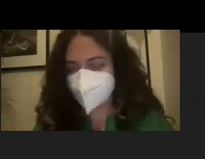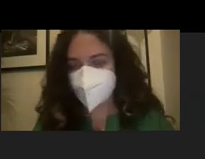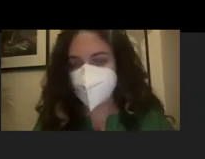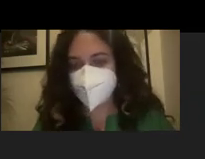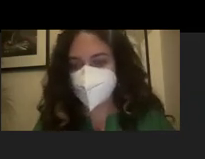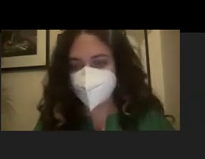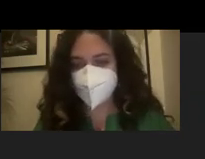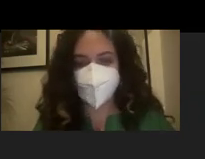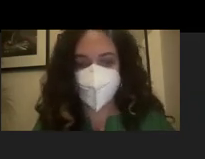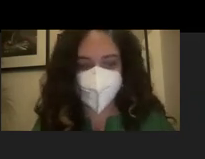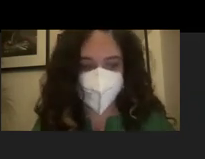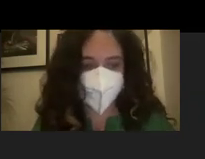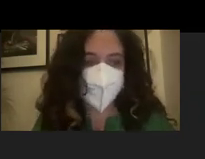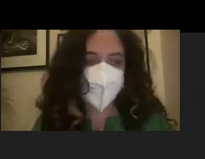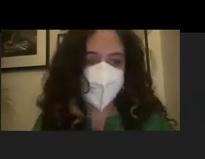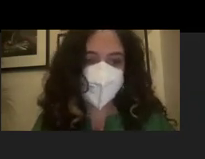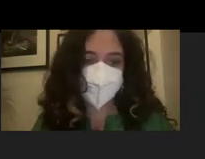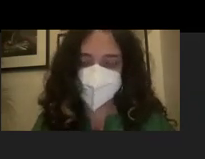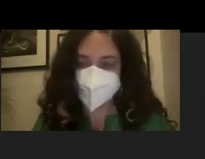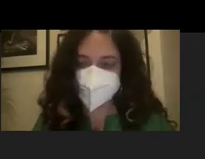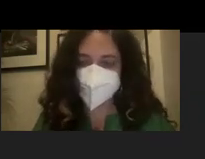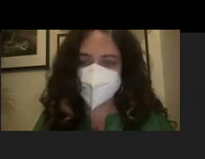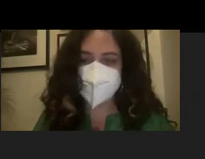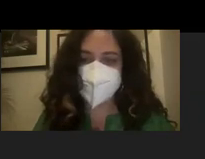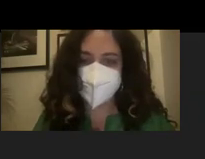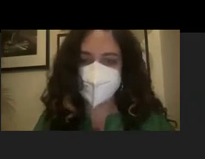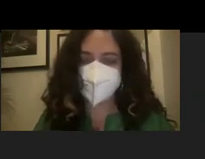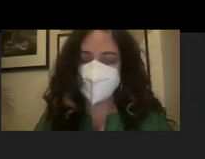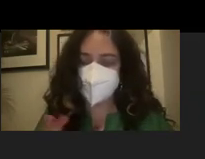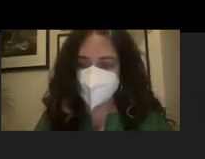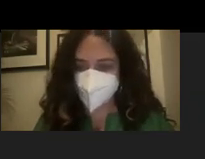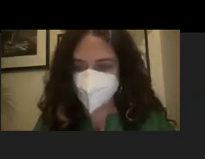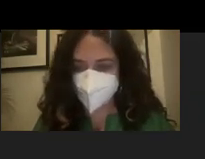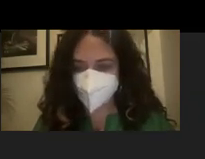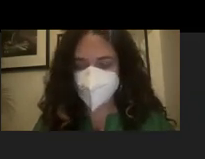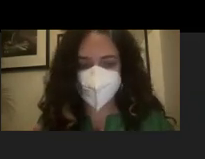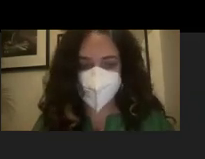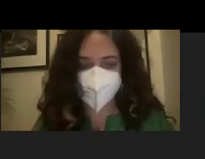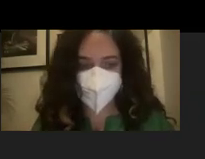be a whole teach-in just on this topic but let's continue and see how that relates to the pandemic